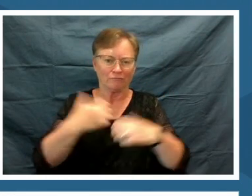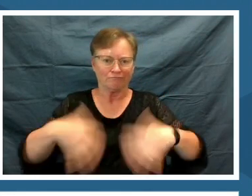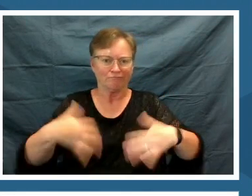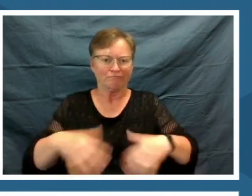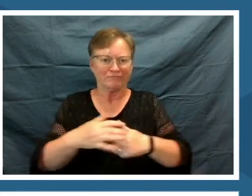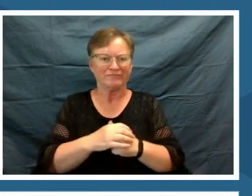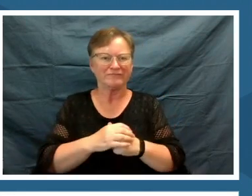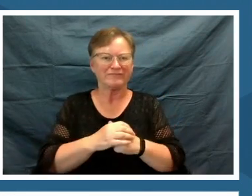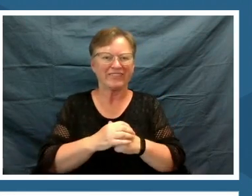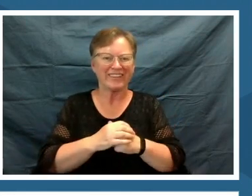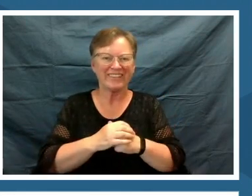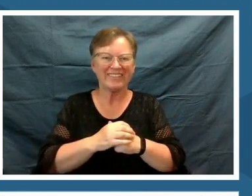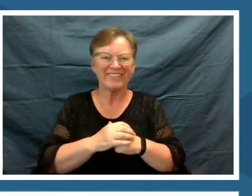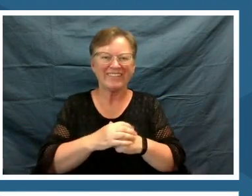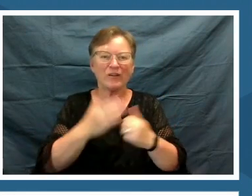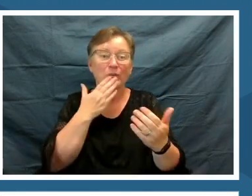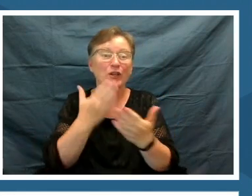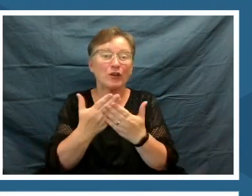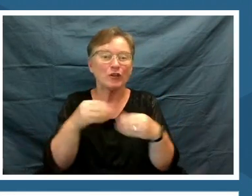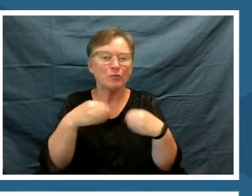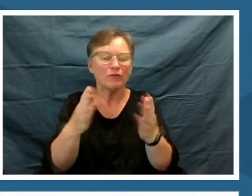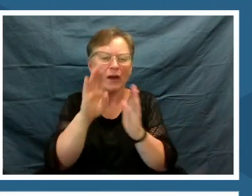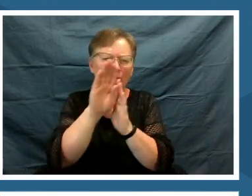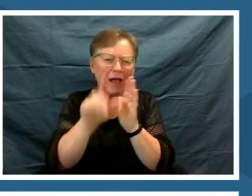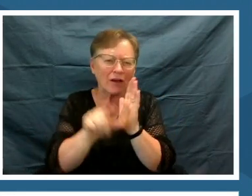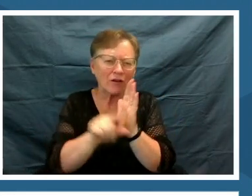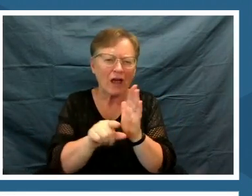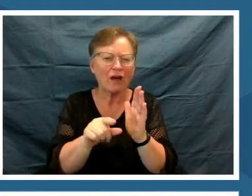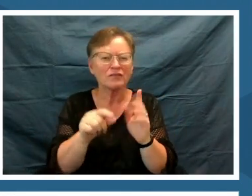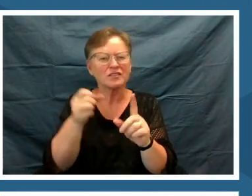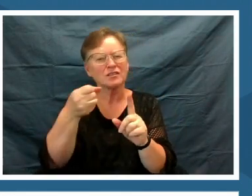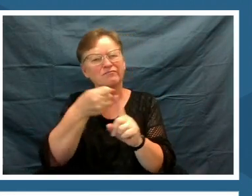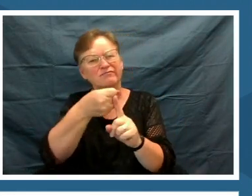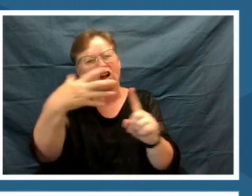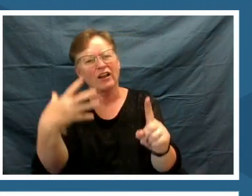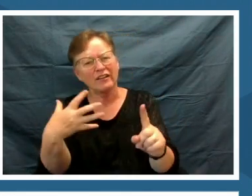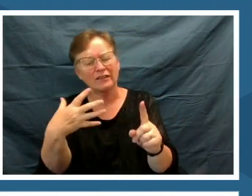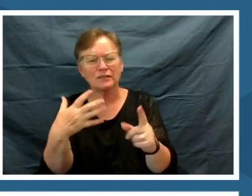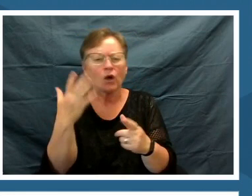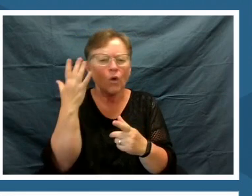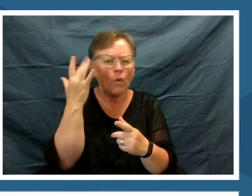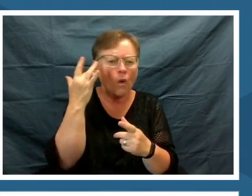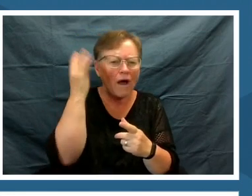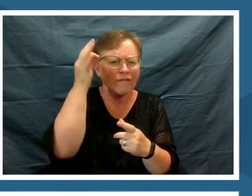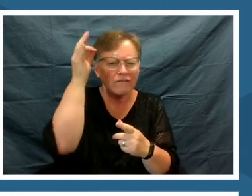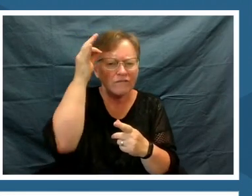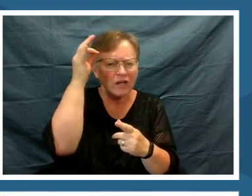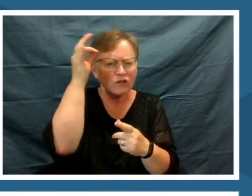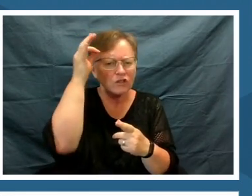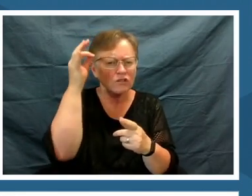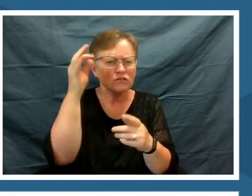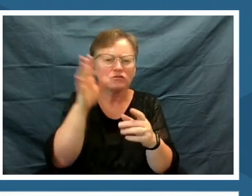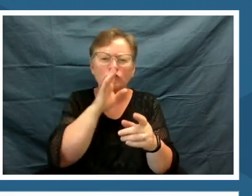bit of background and context for why the federal government is thinking about